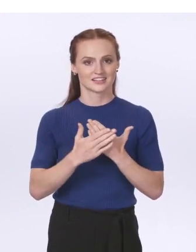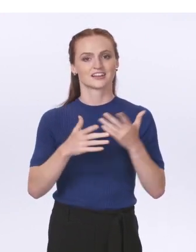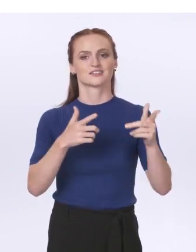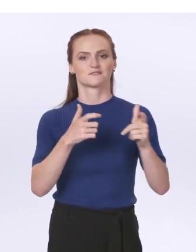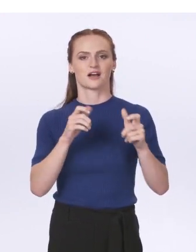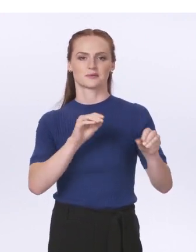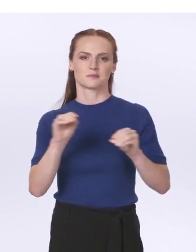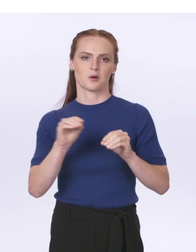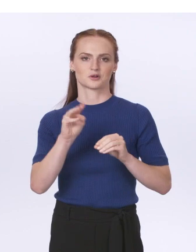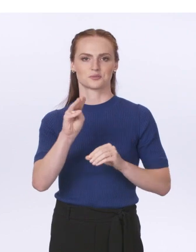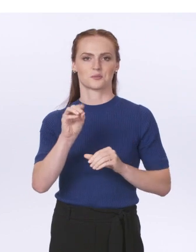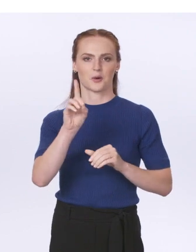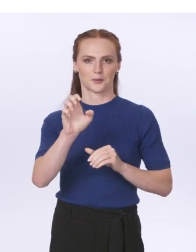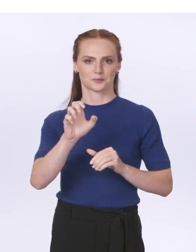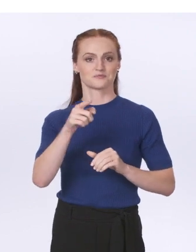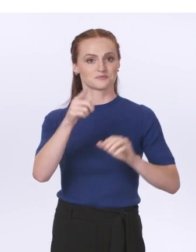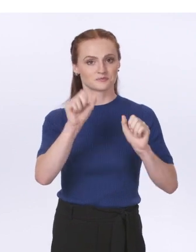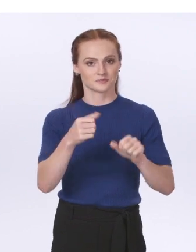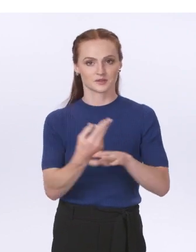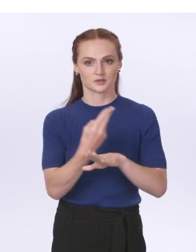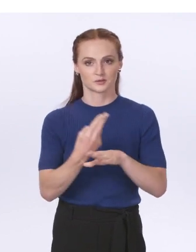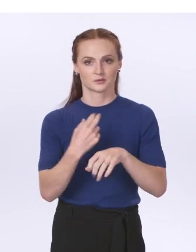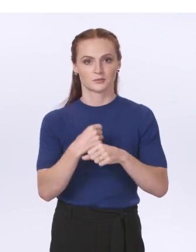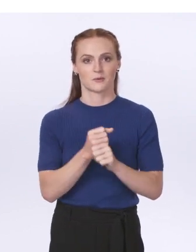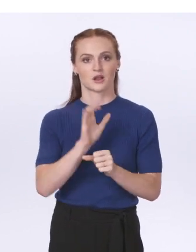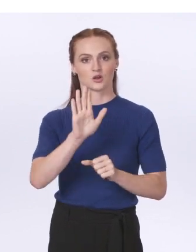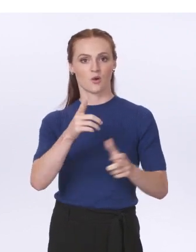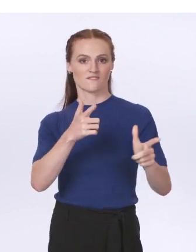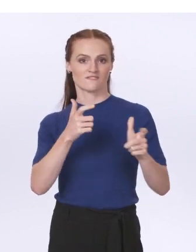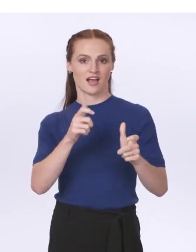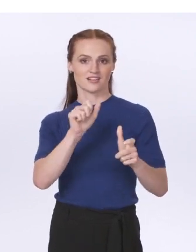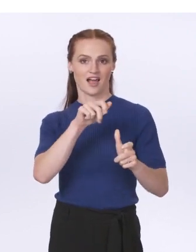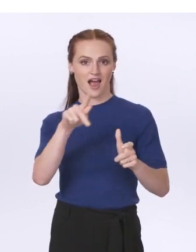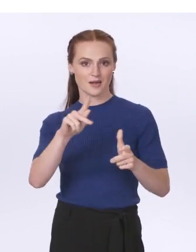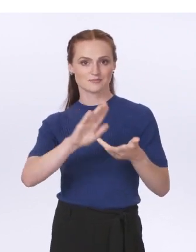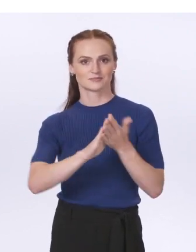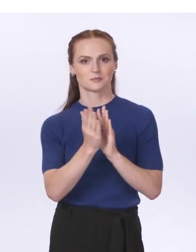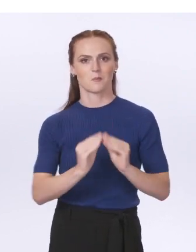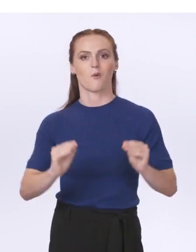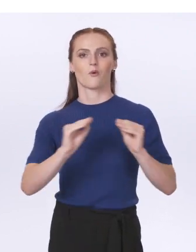which you can use to make your fast-paced apps even more responsive.